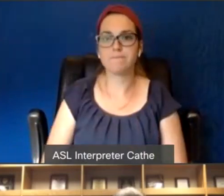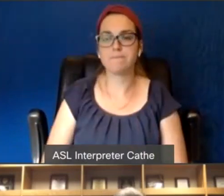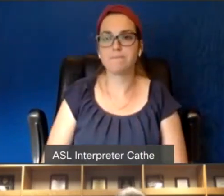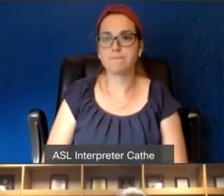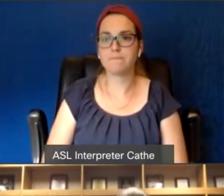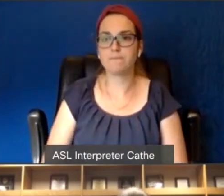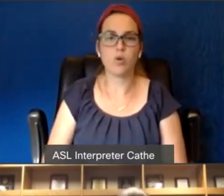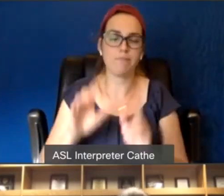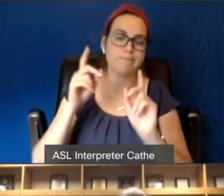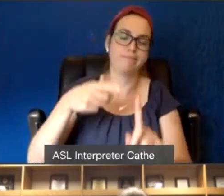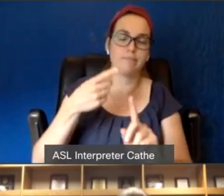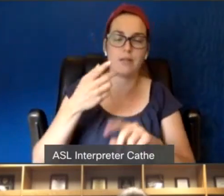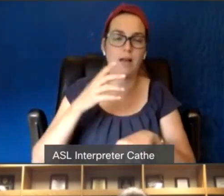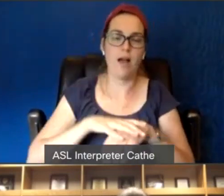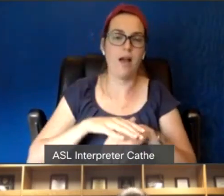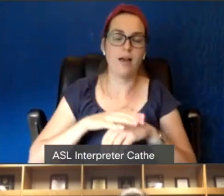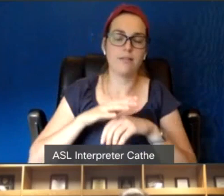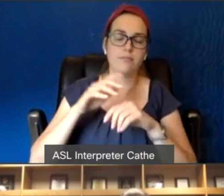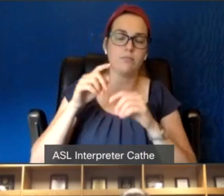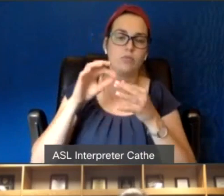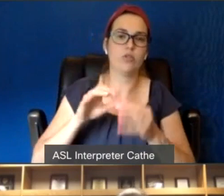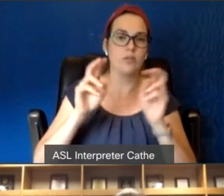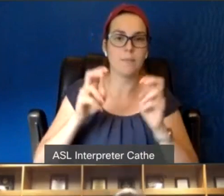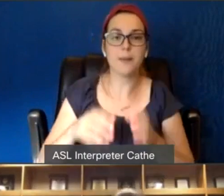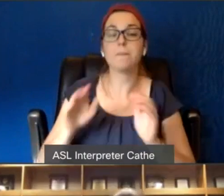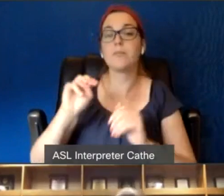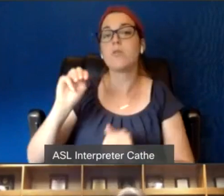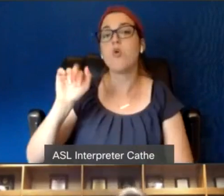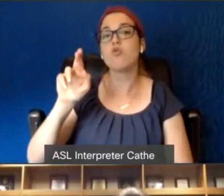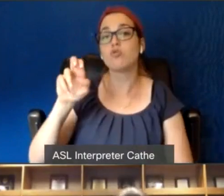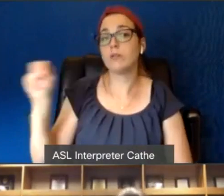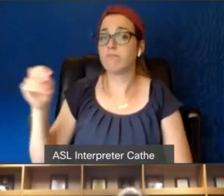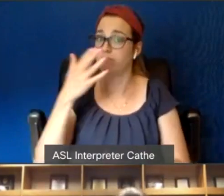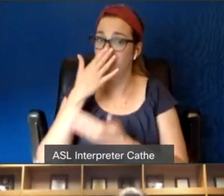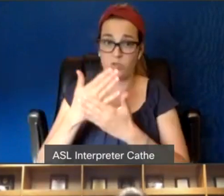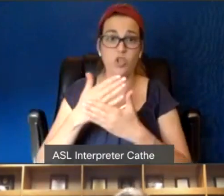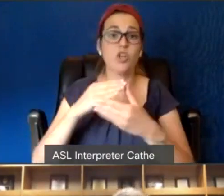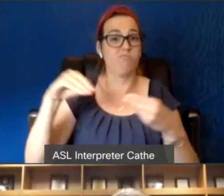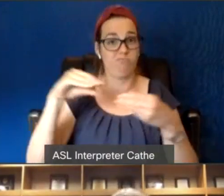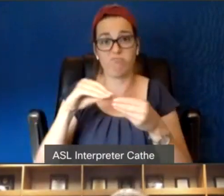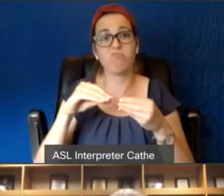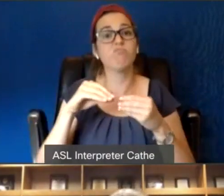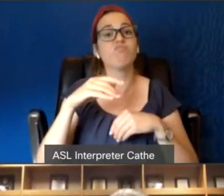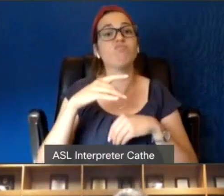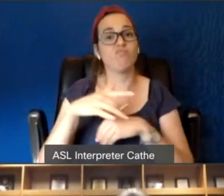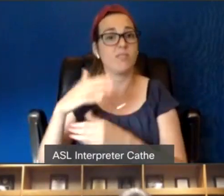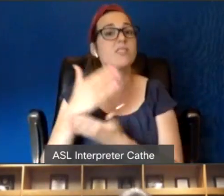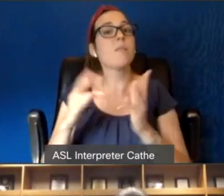for those participants in the discussion group who are not yet familiar with those types of the technological advances.